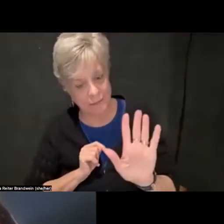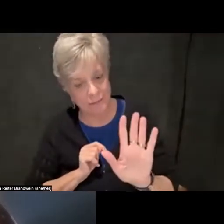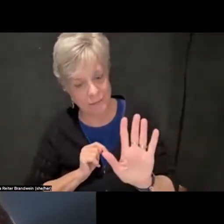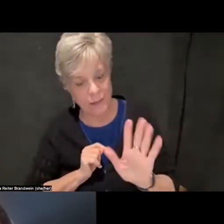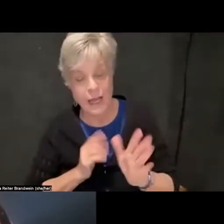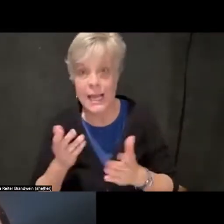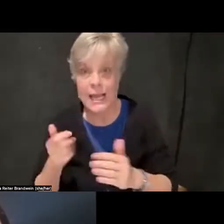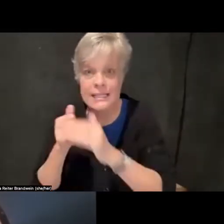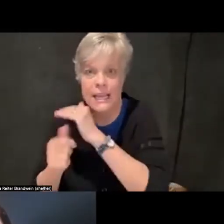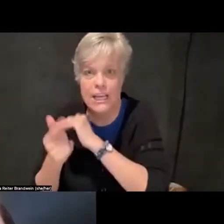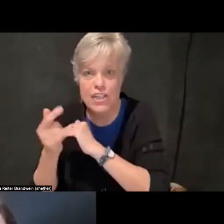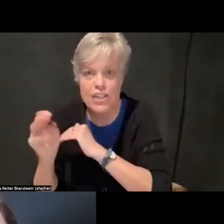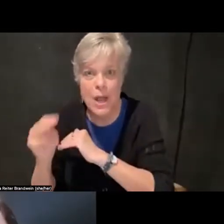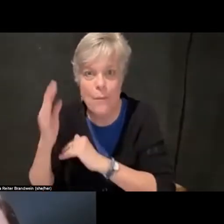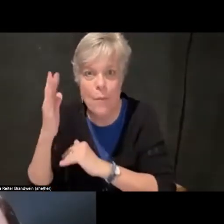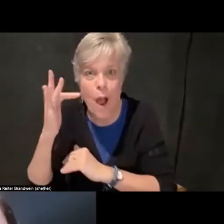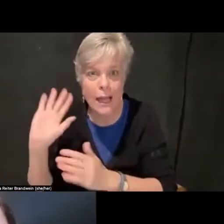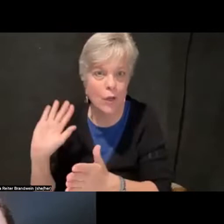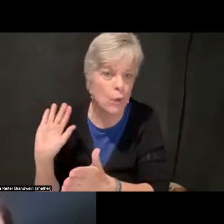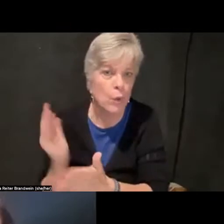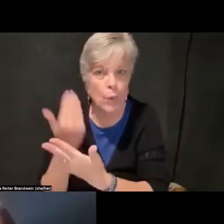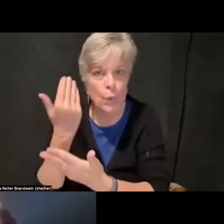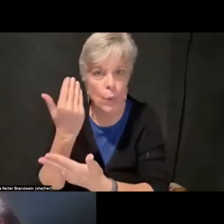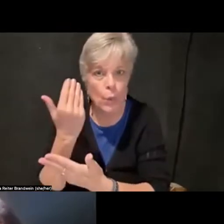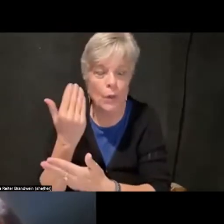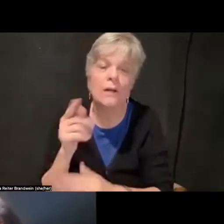because it was brand new, right? And it was brand new.